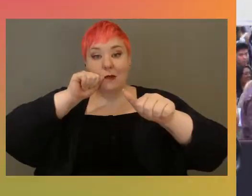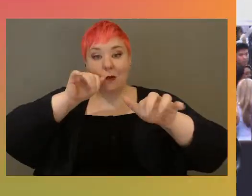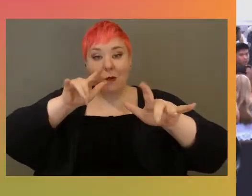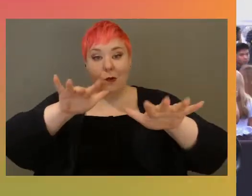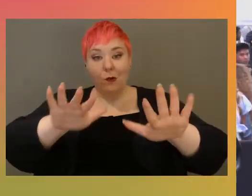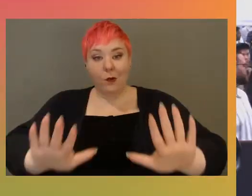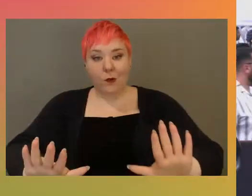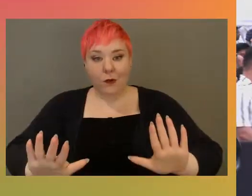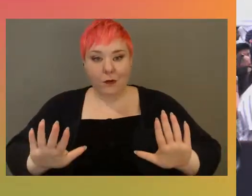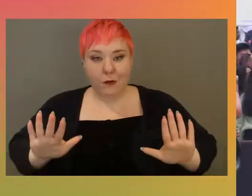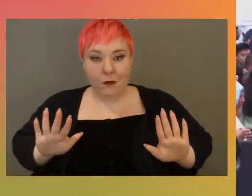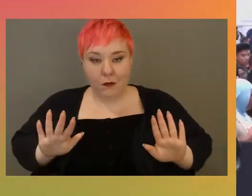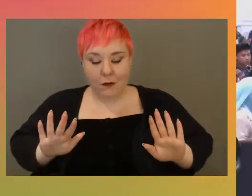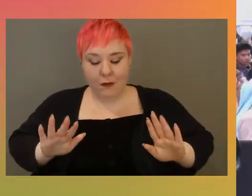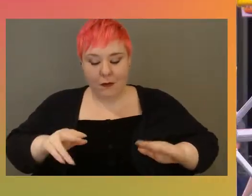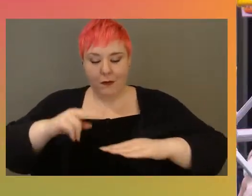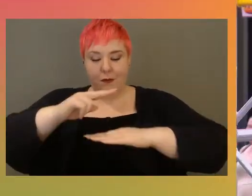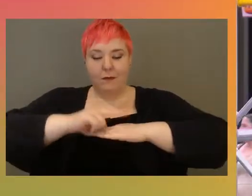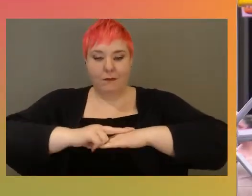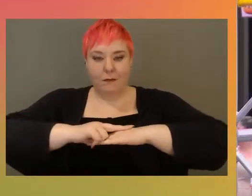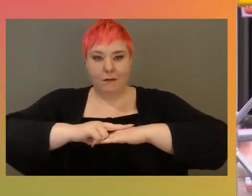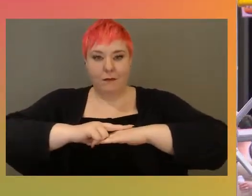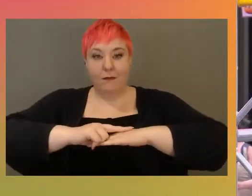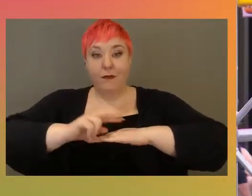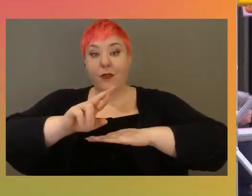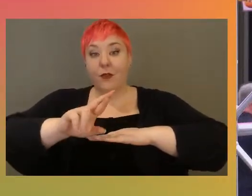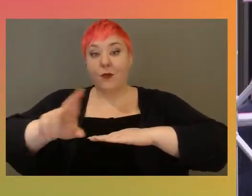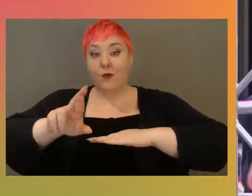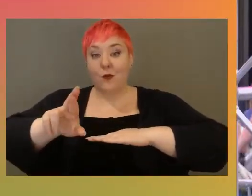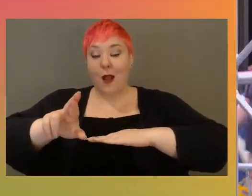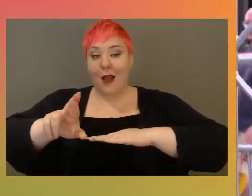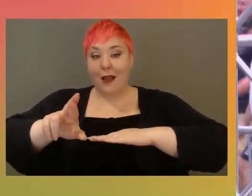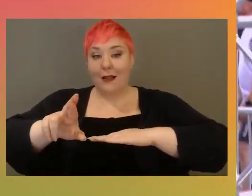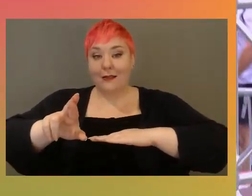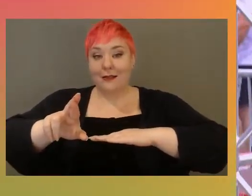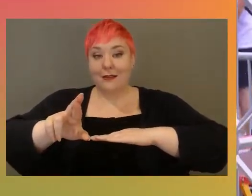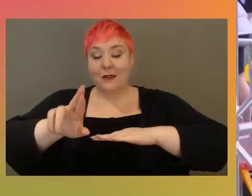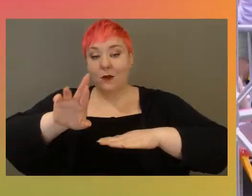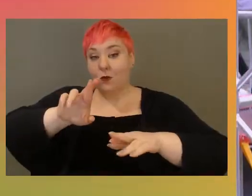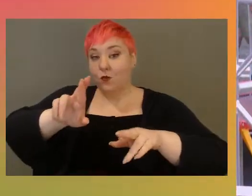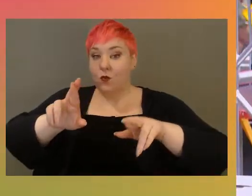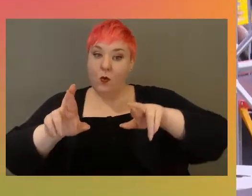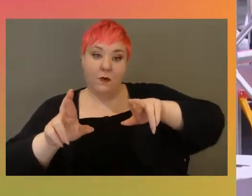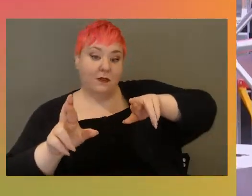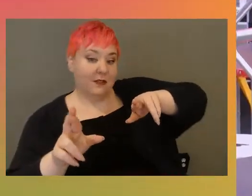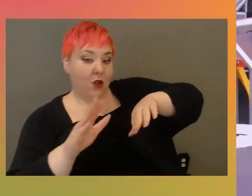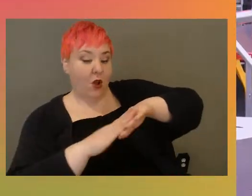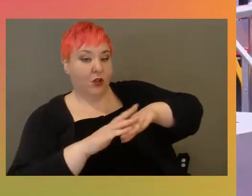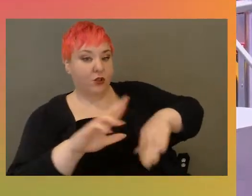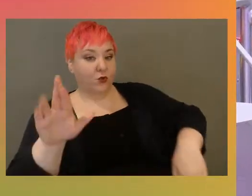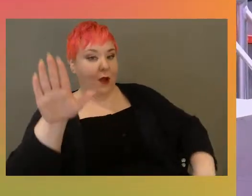POSITION, BEND YOUR ELBOWS, AND